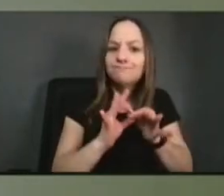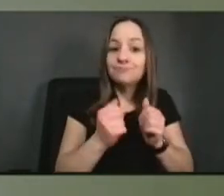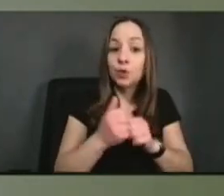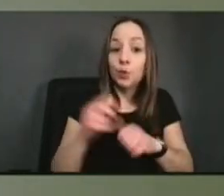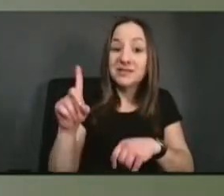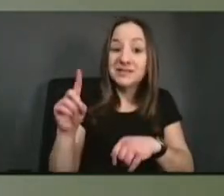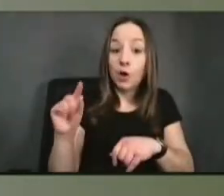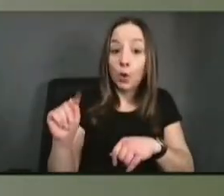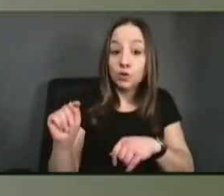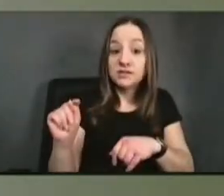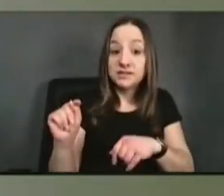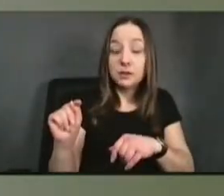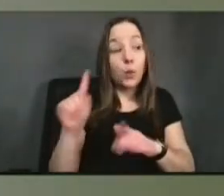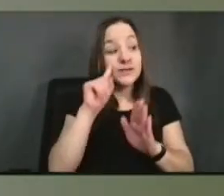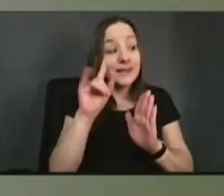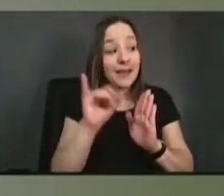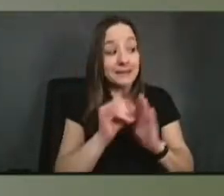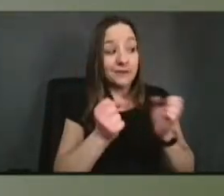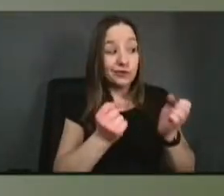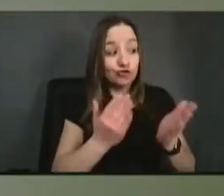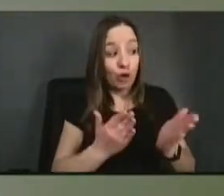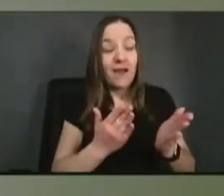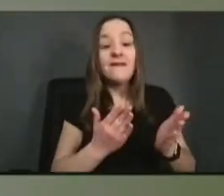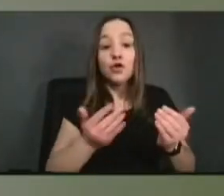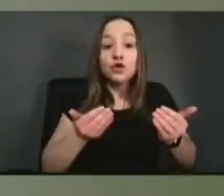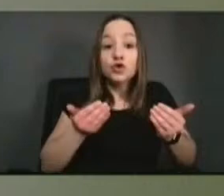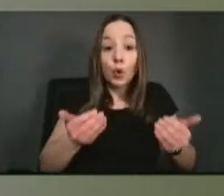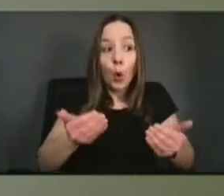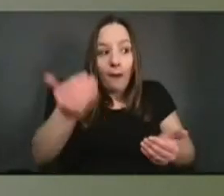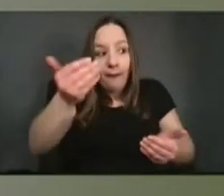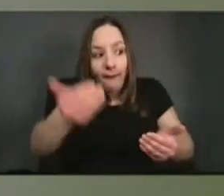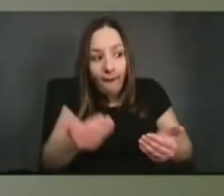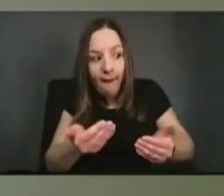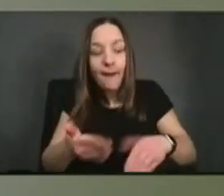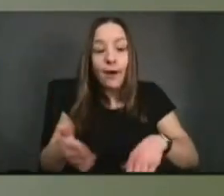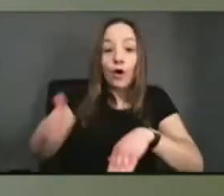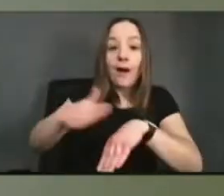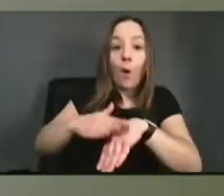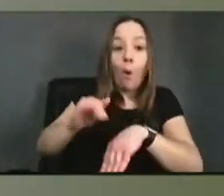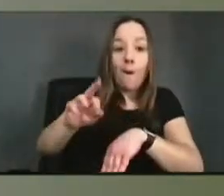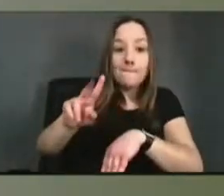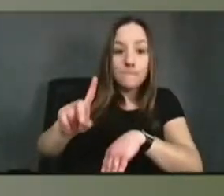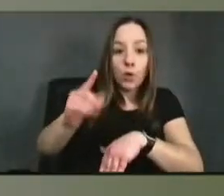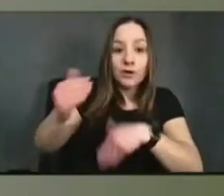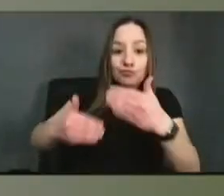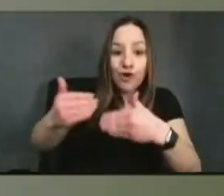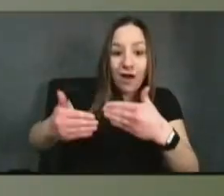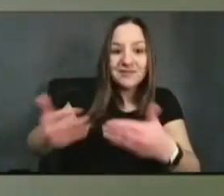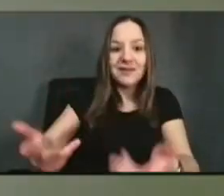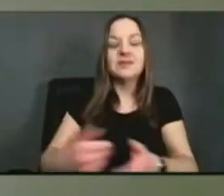collaboratively with Department of Transportation once they've identified the drivers to get